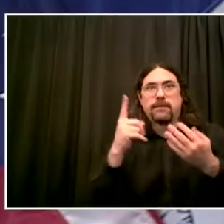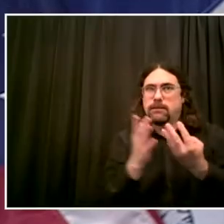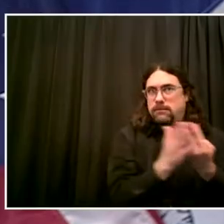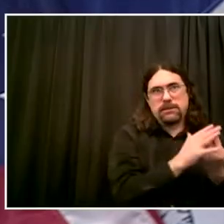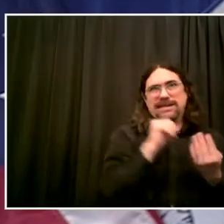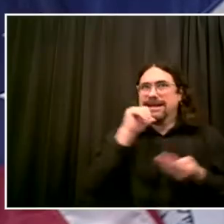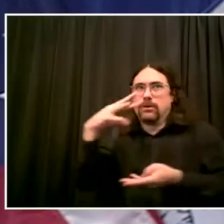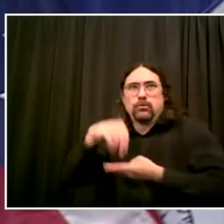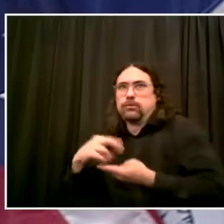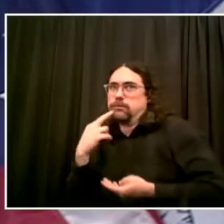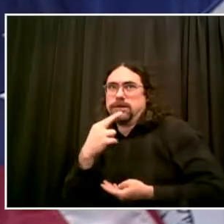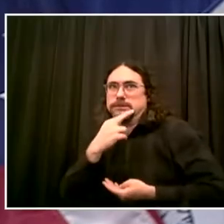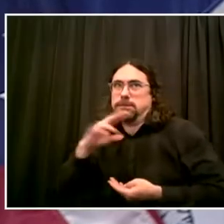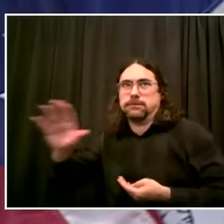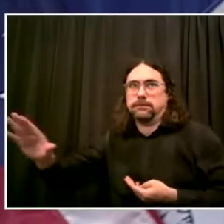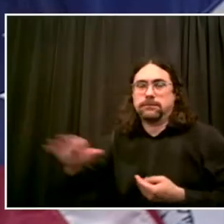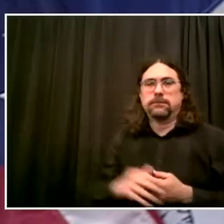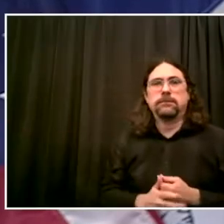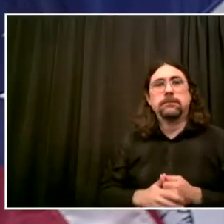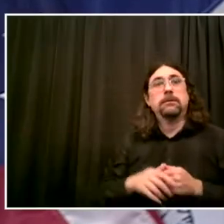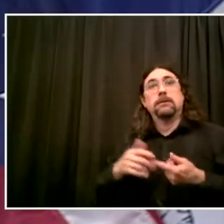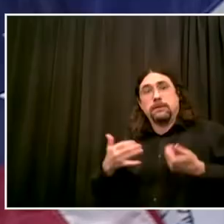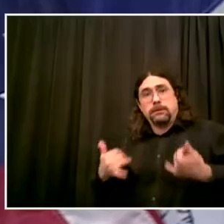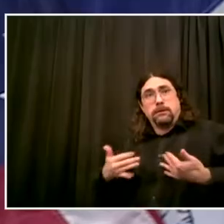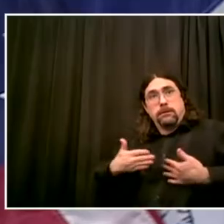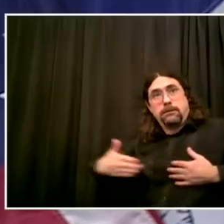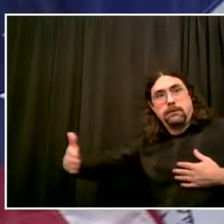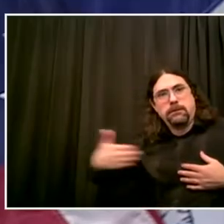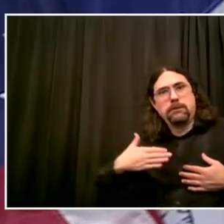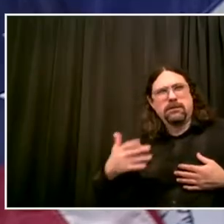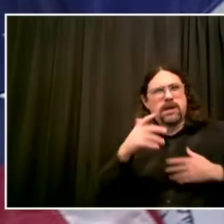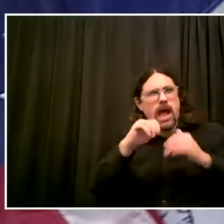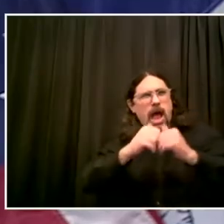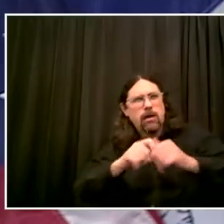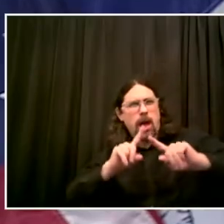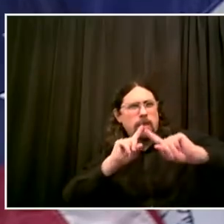INDUSTRIES I M A HOPEFUL THAT THE